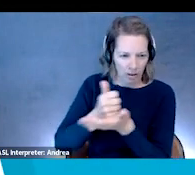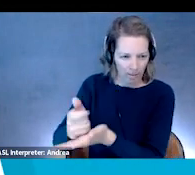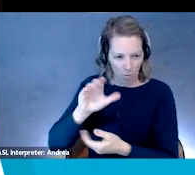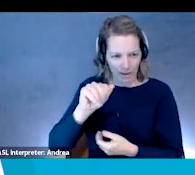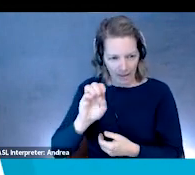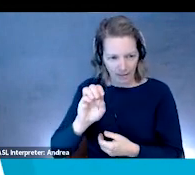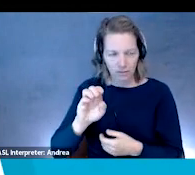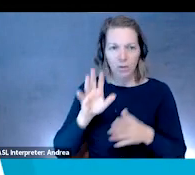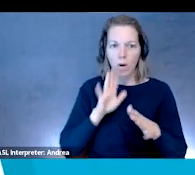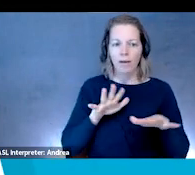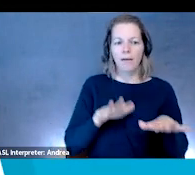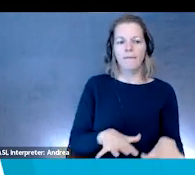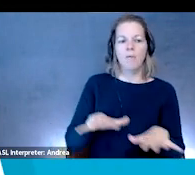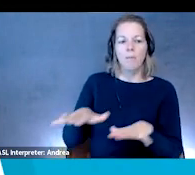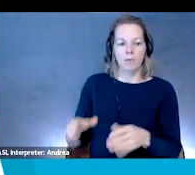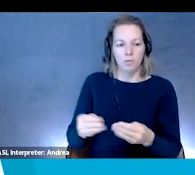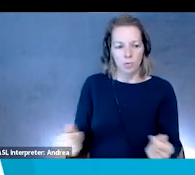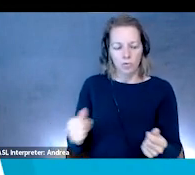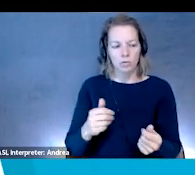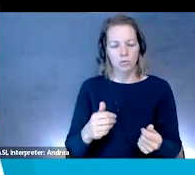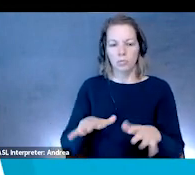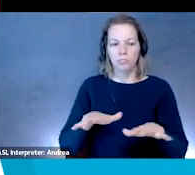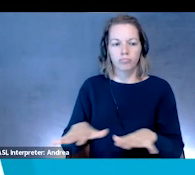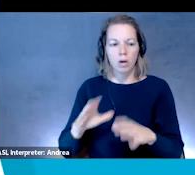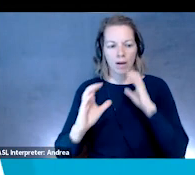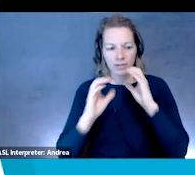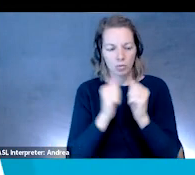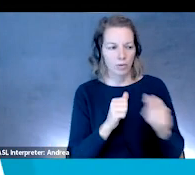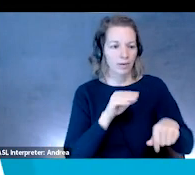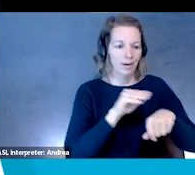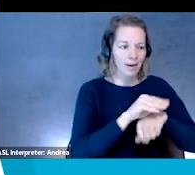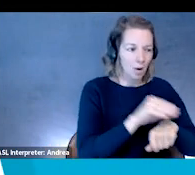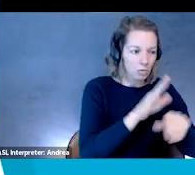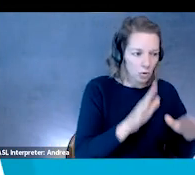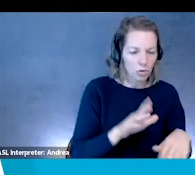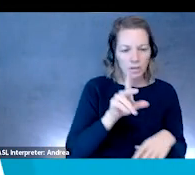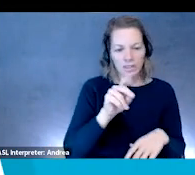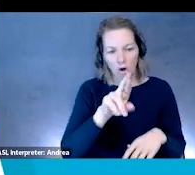IS TO HELP WITH THE LOWEST LEVEL OF INTERVENTION. WE WILL